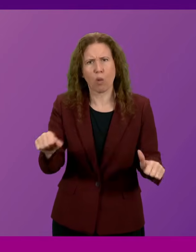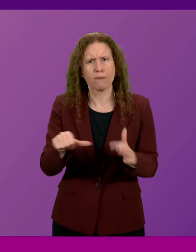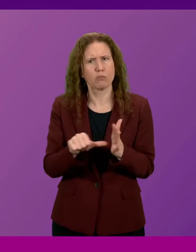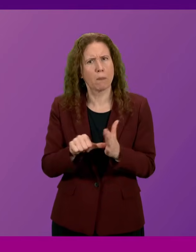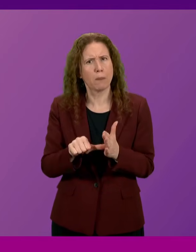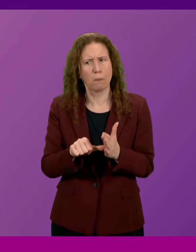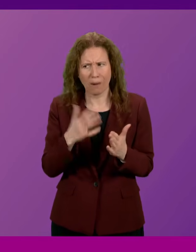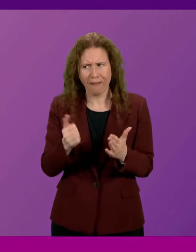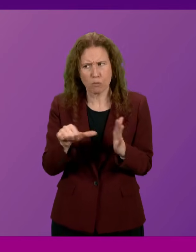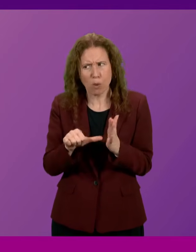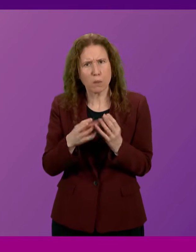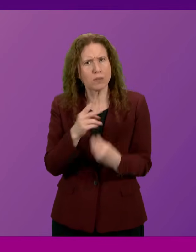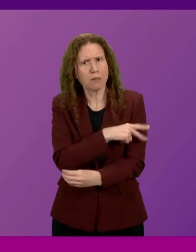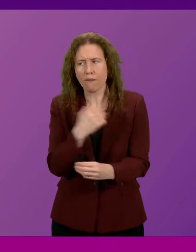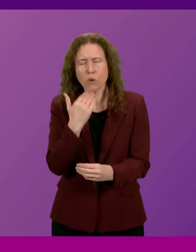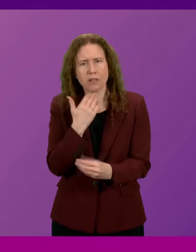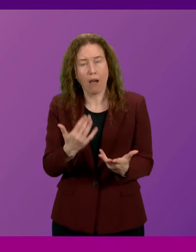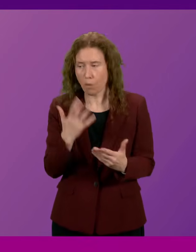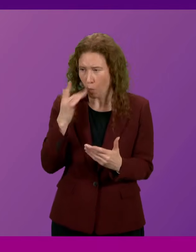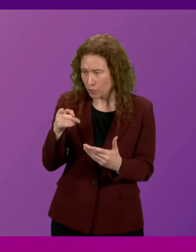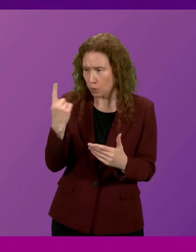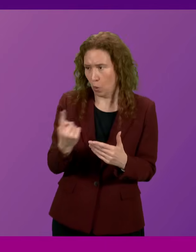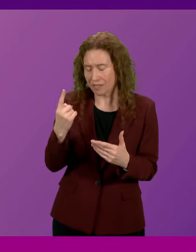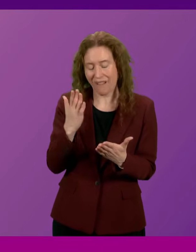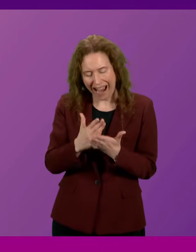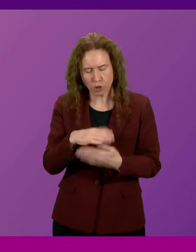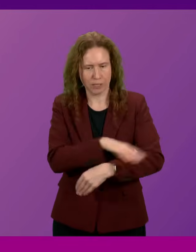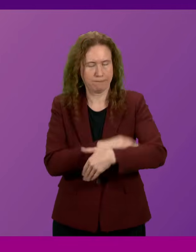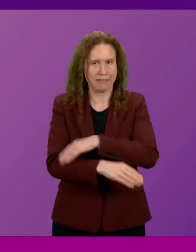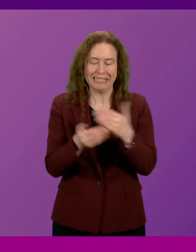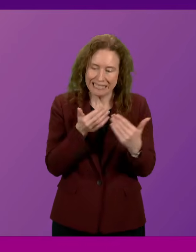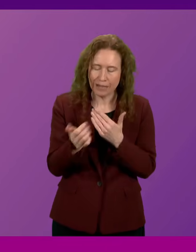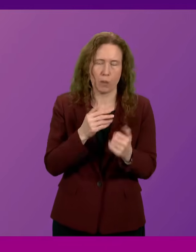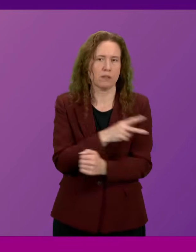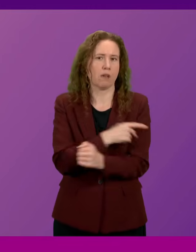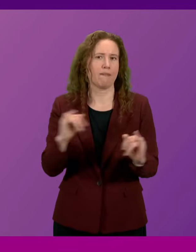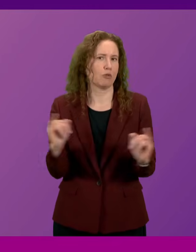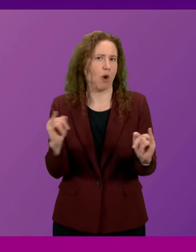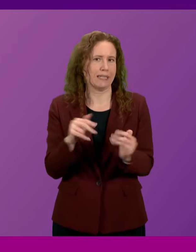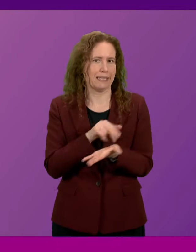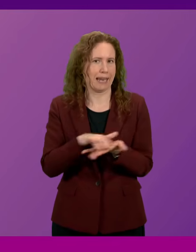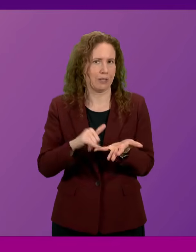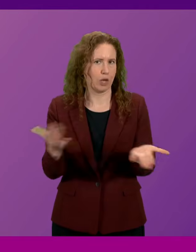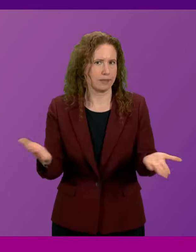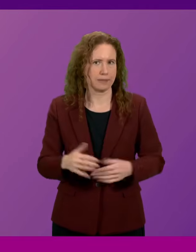so when will the First Minister take real action to deal with the staffing crisis in our NHS?